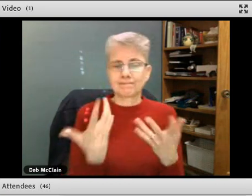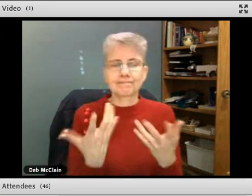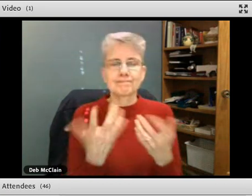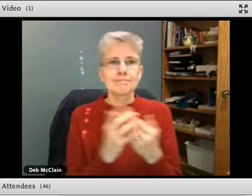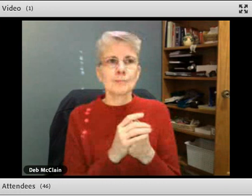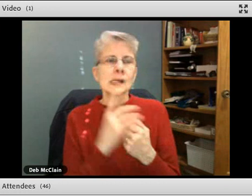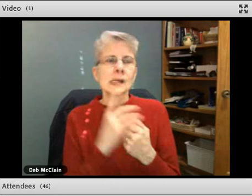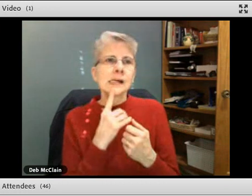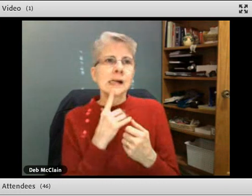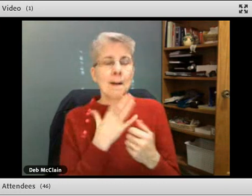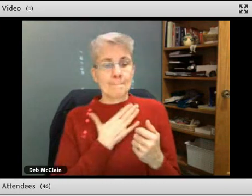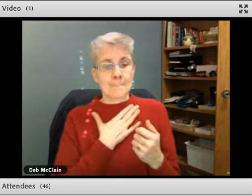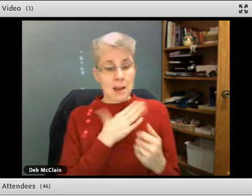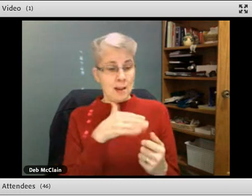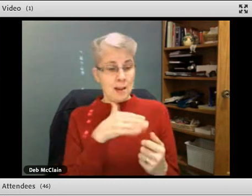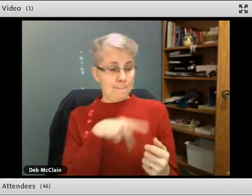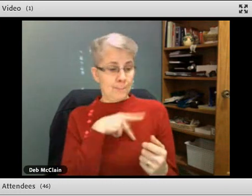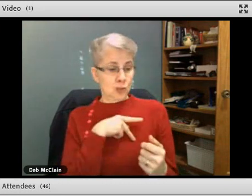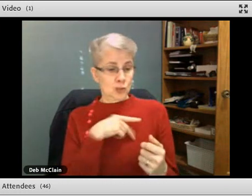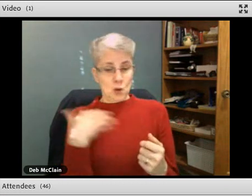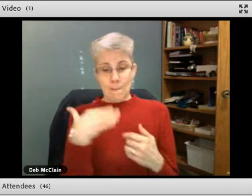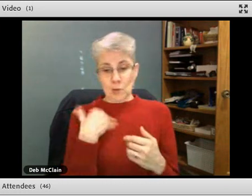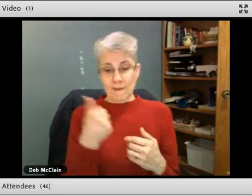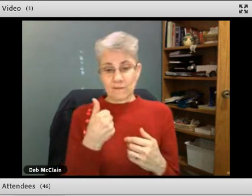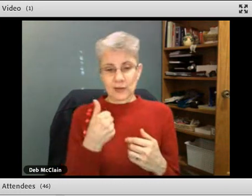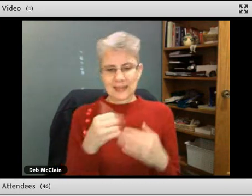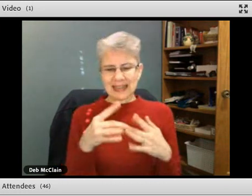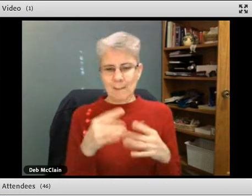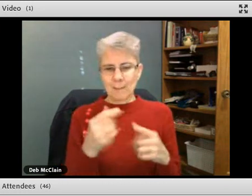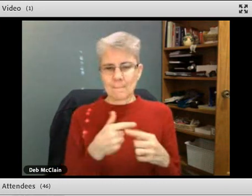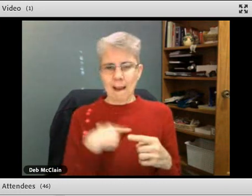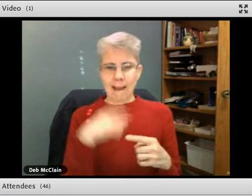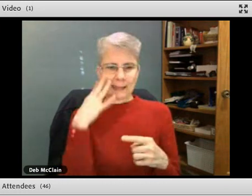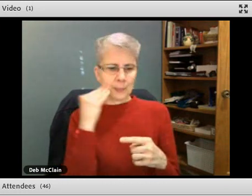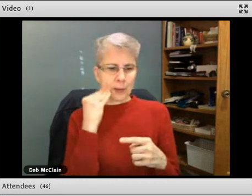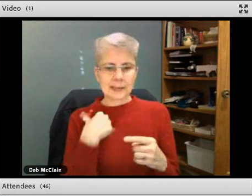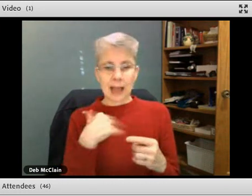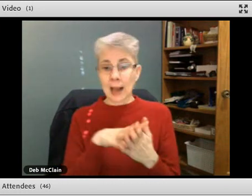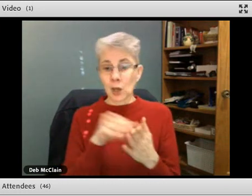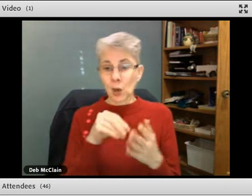I learned to catalog in Connexion, in OCLC Connexion, and so, in some ways,